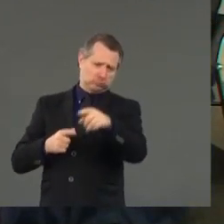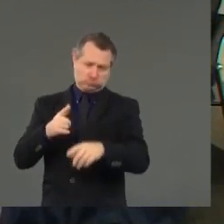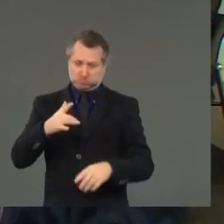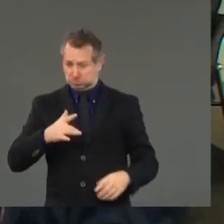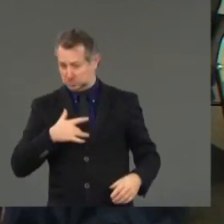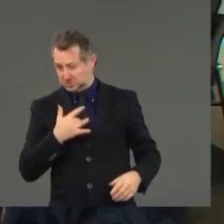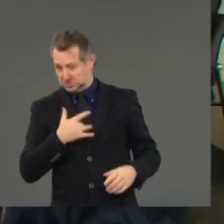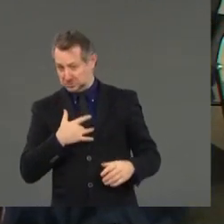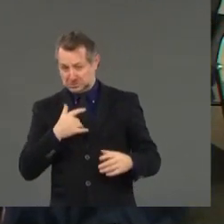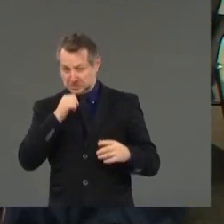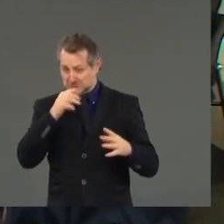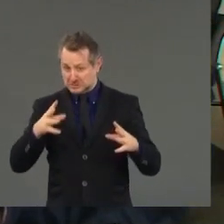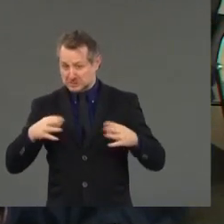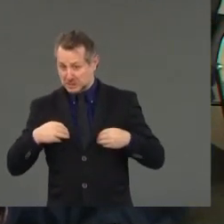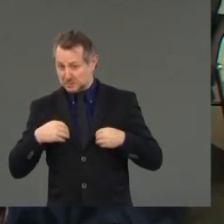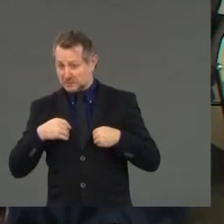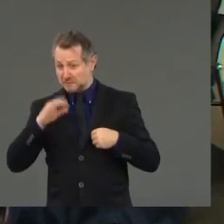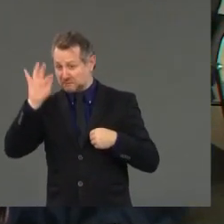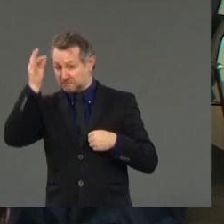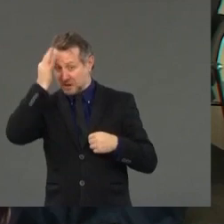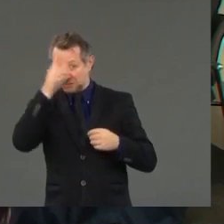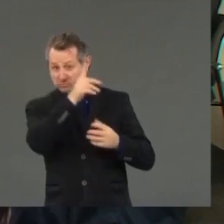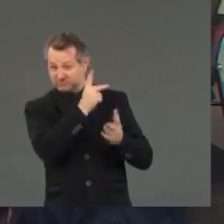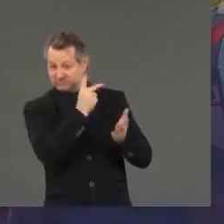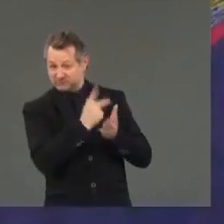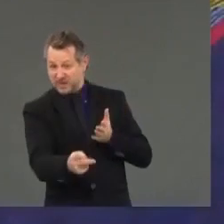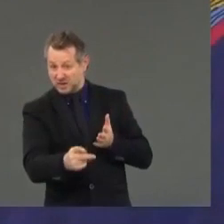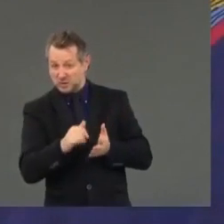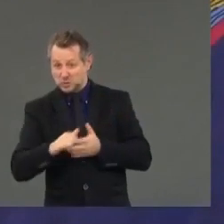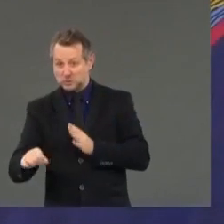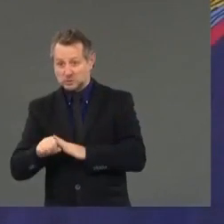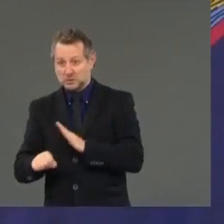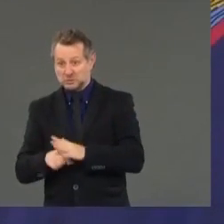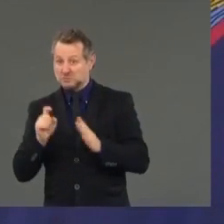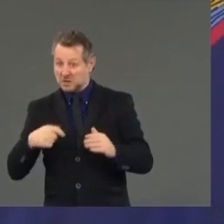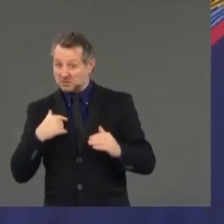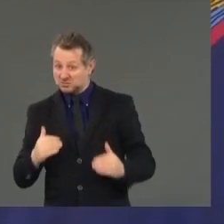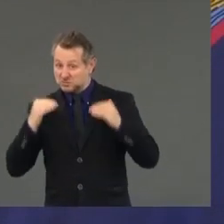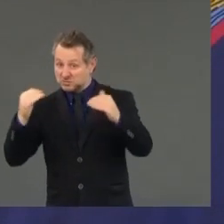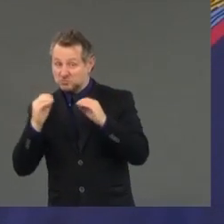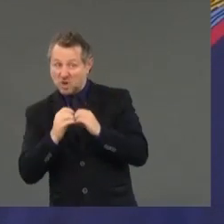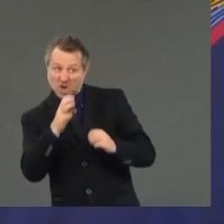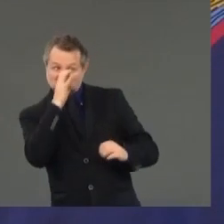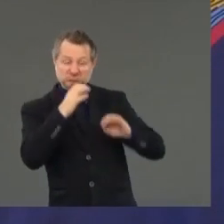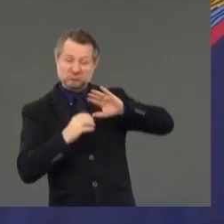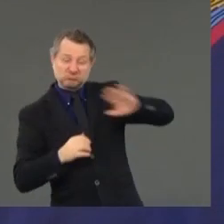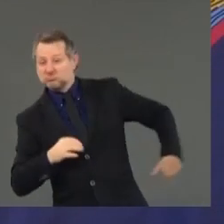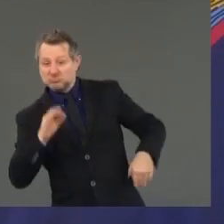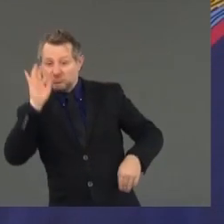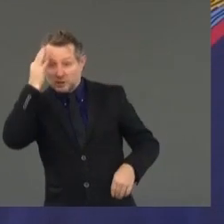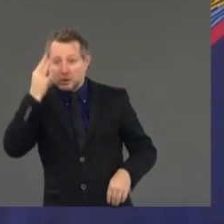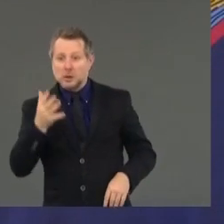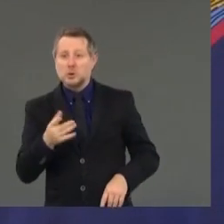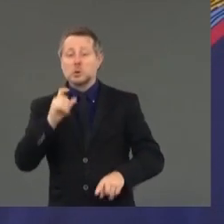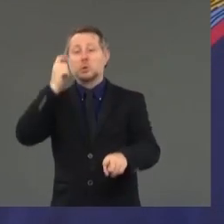WE'RE CONSIDERING. WOULD YOU SAY IT'S UNACCEPTABLE THE FEDS ARE LETTING US DOWN SO I HAVE TO